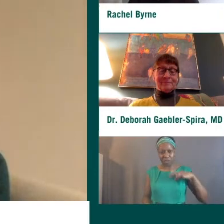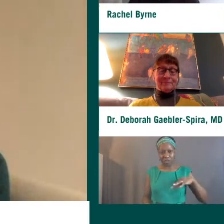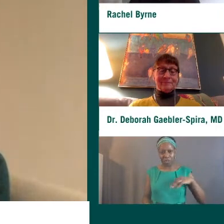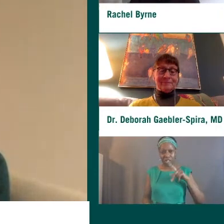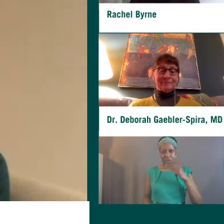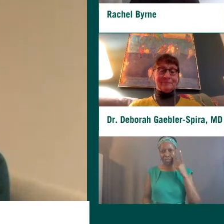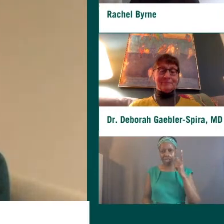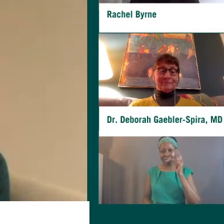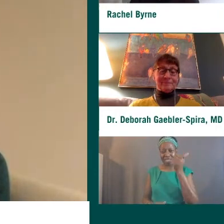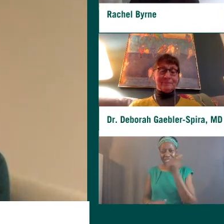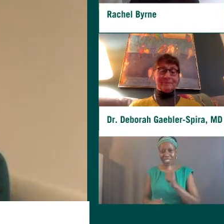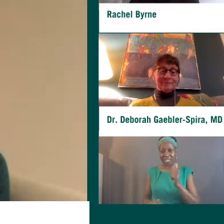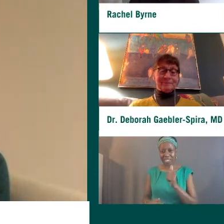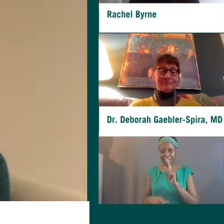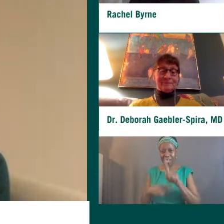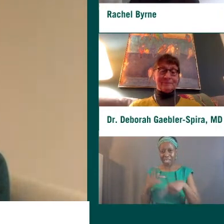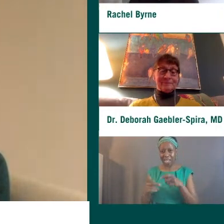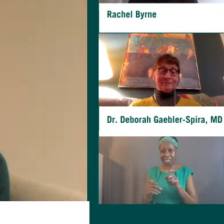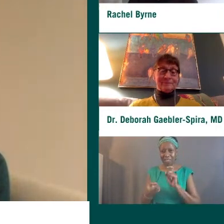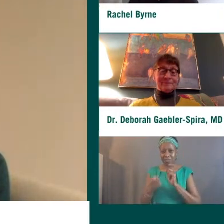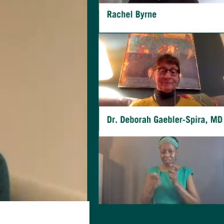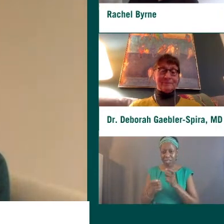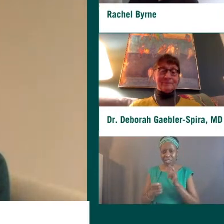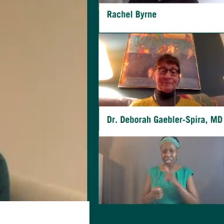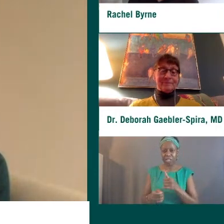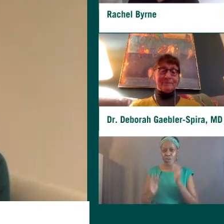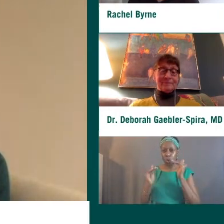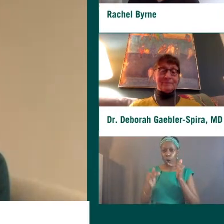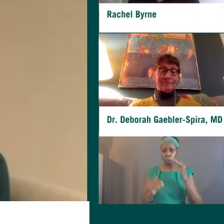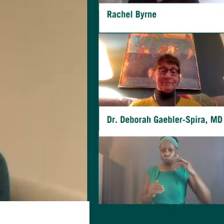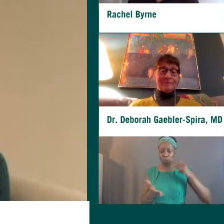that the research was hoping to achieve? Did you see any of that in yourself?